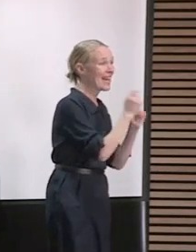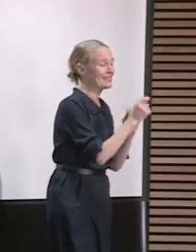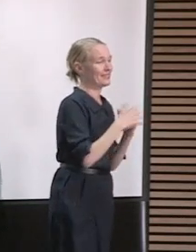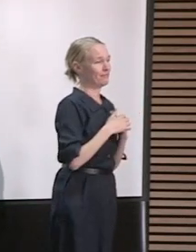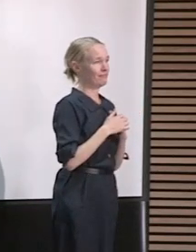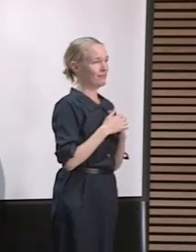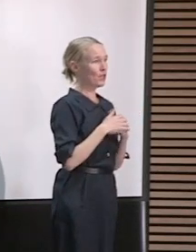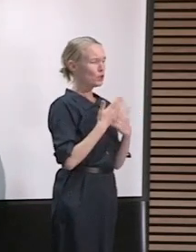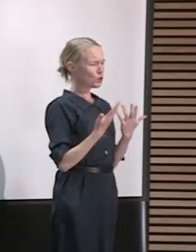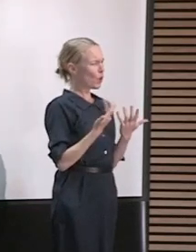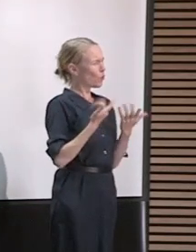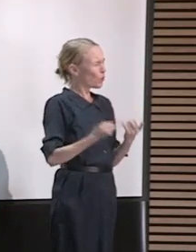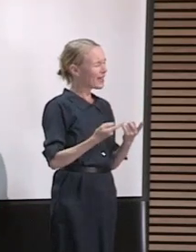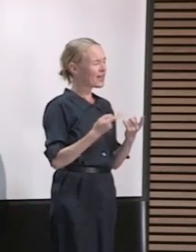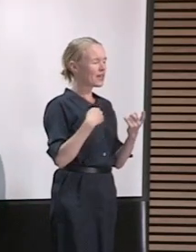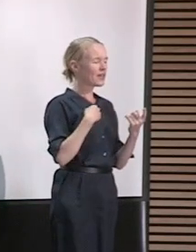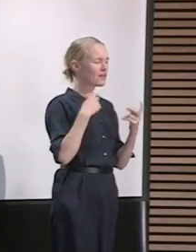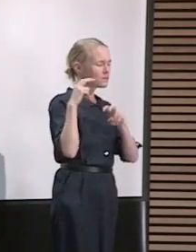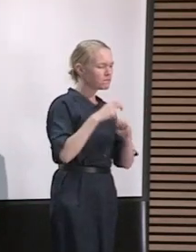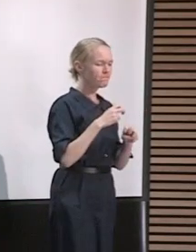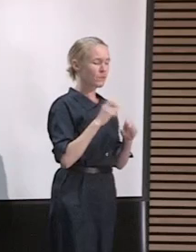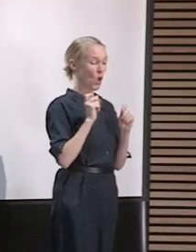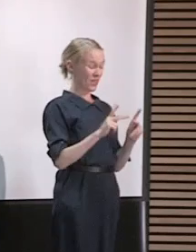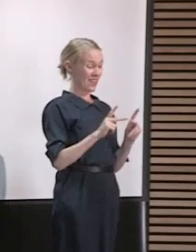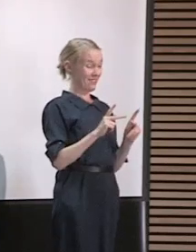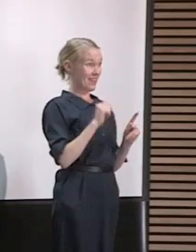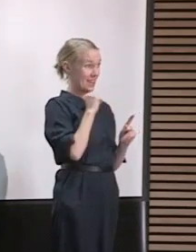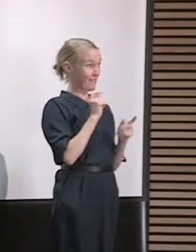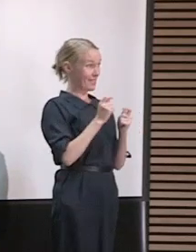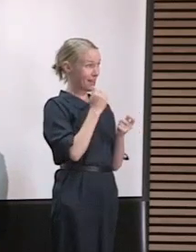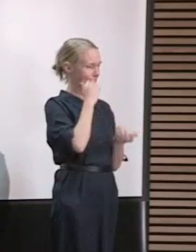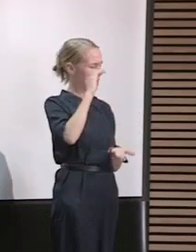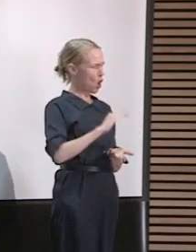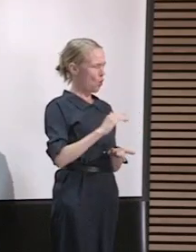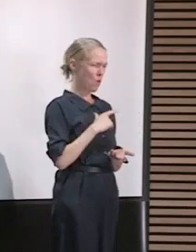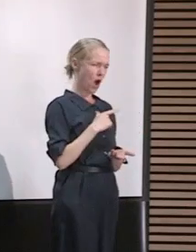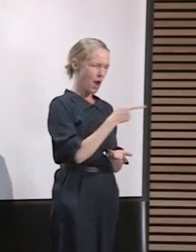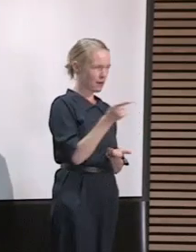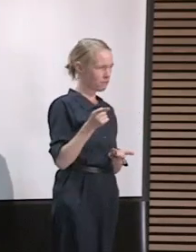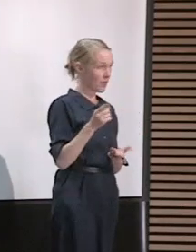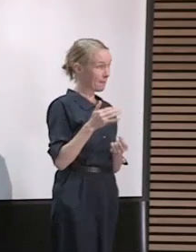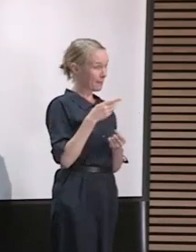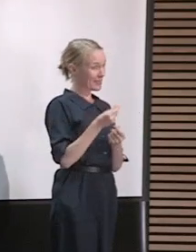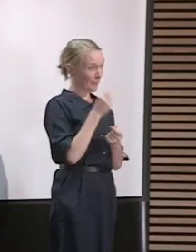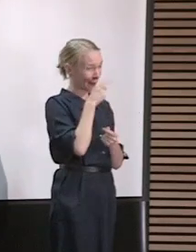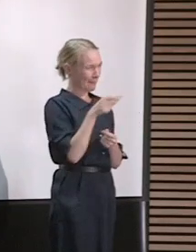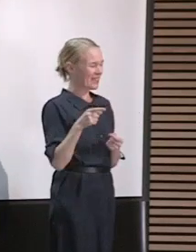So, one of the equity lenses we run over this is - "Why aren't people getting tested? Are there other barriers that